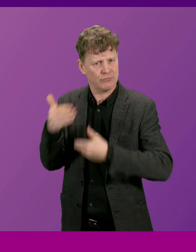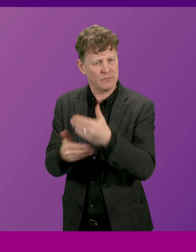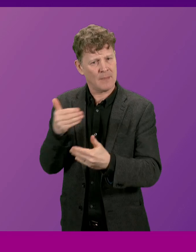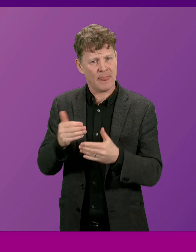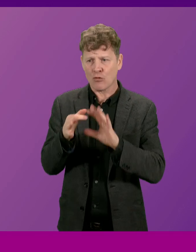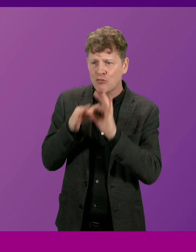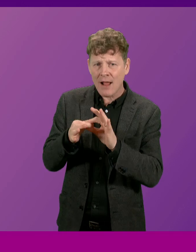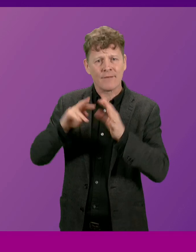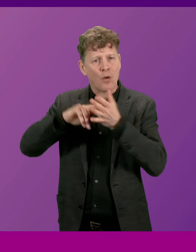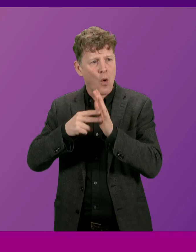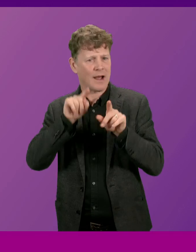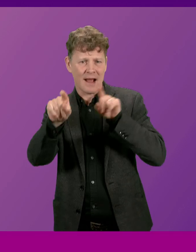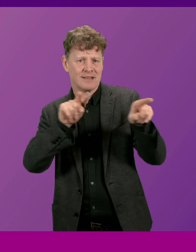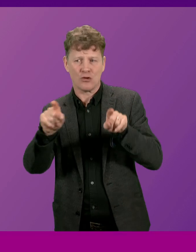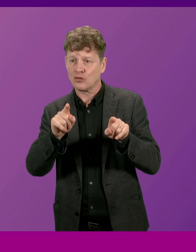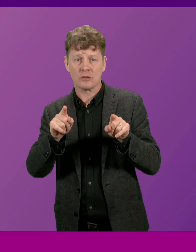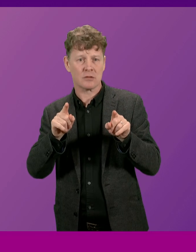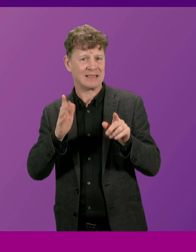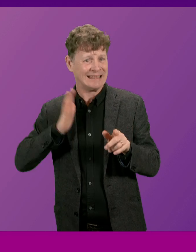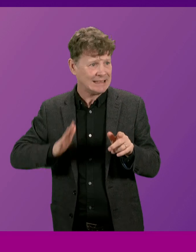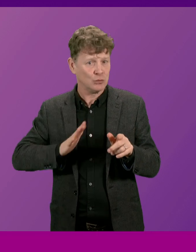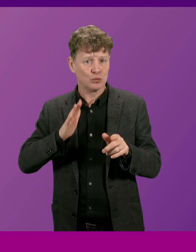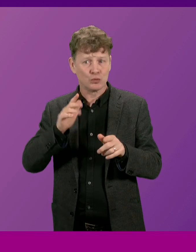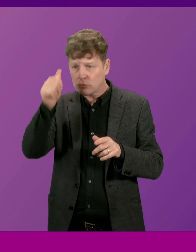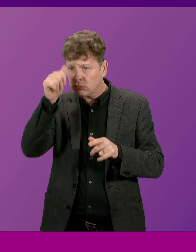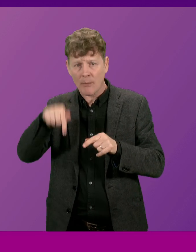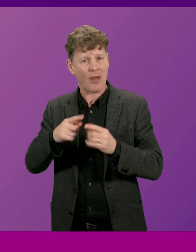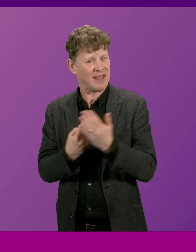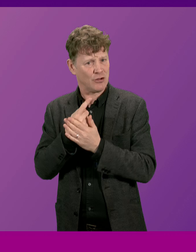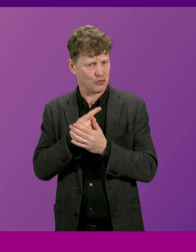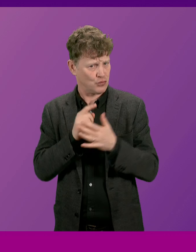organisations that need to be advised about these issues are currently being advised.